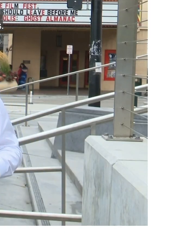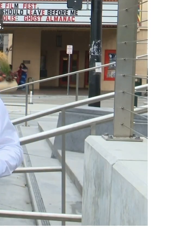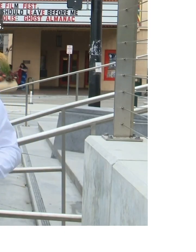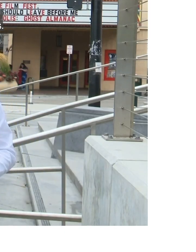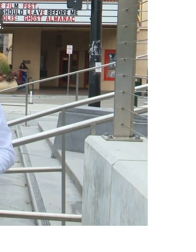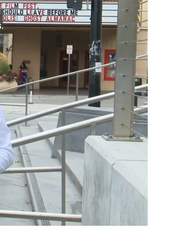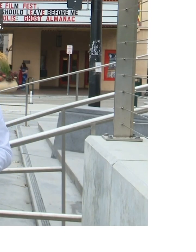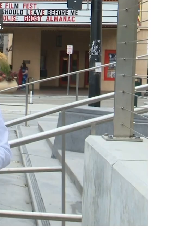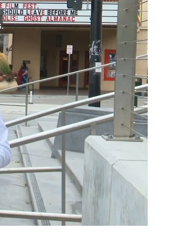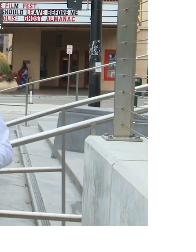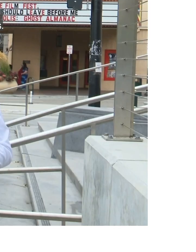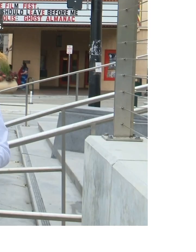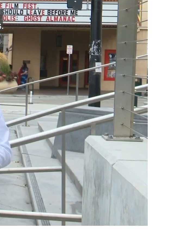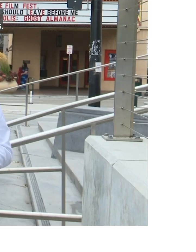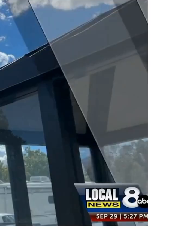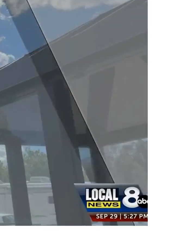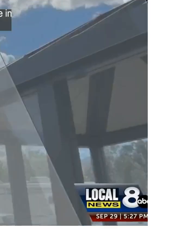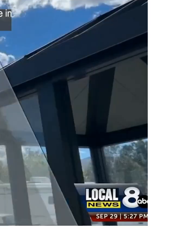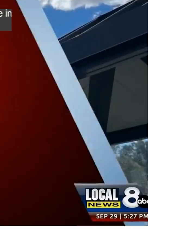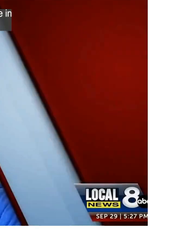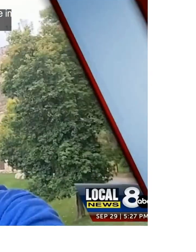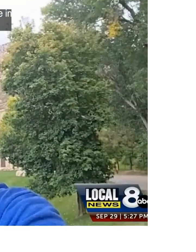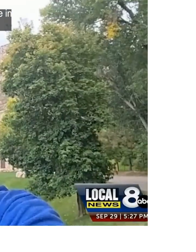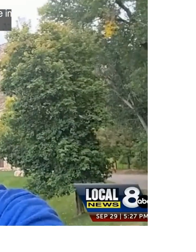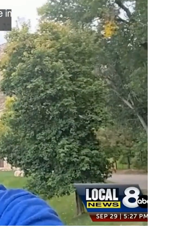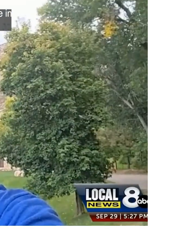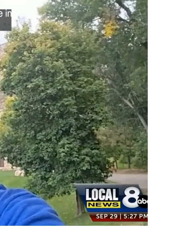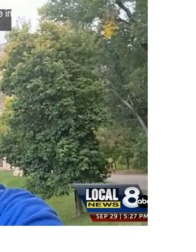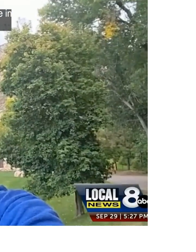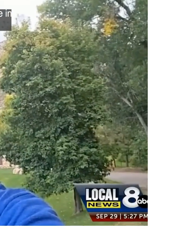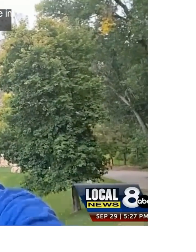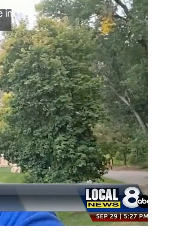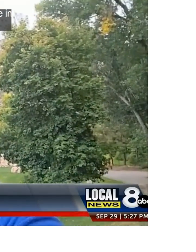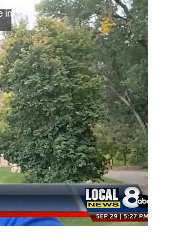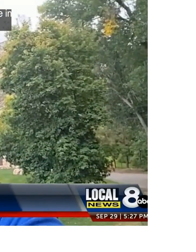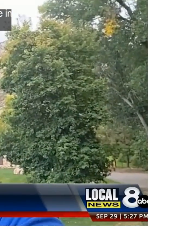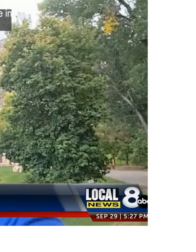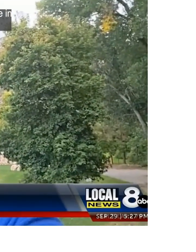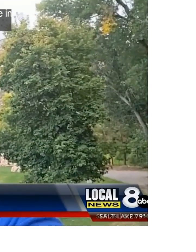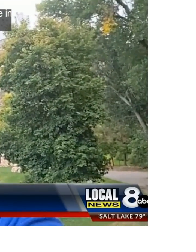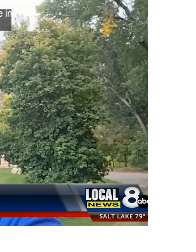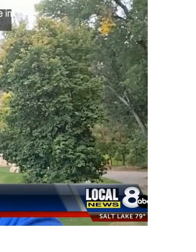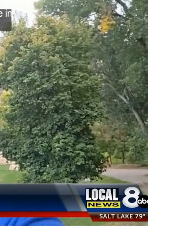inclusive transportation options. This week kind of gives you a glimpse in how many things you can